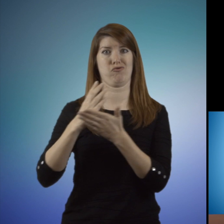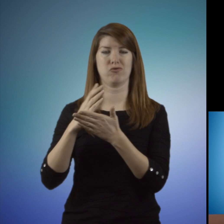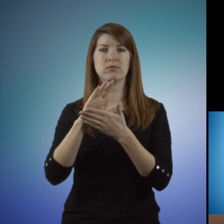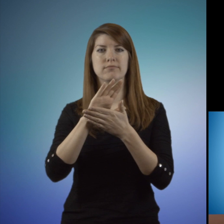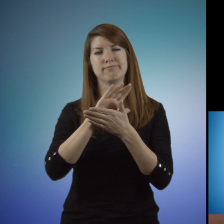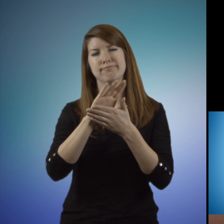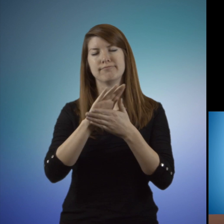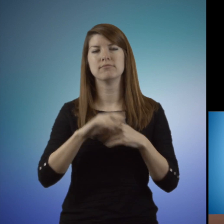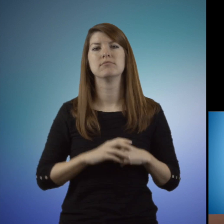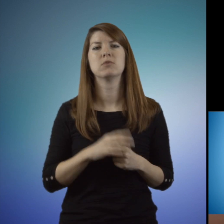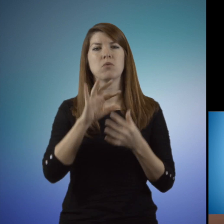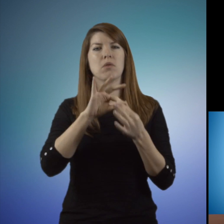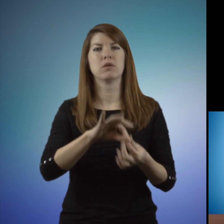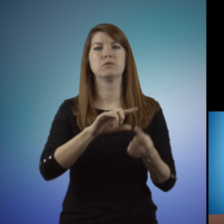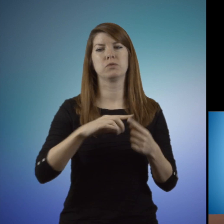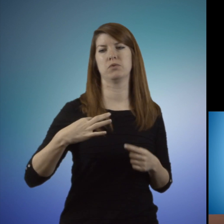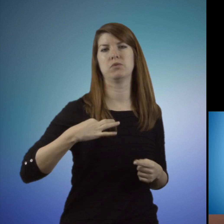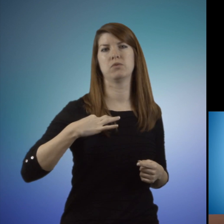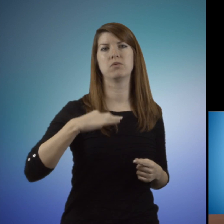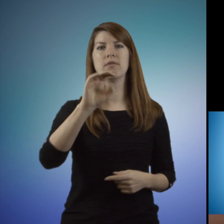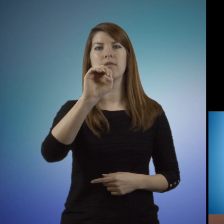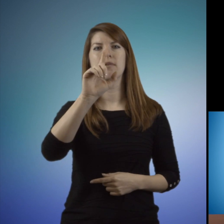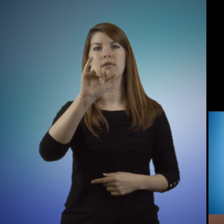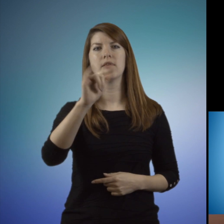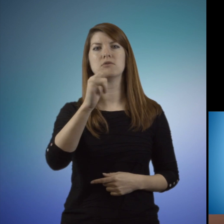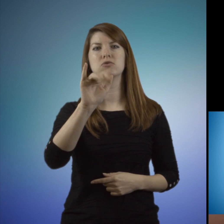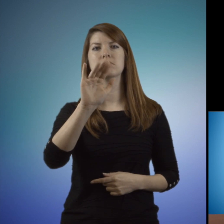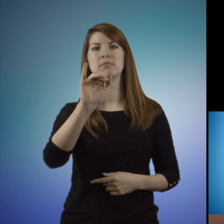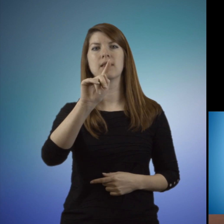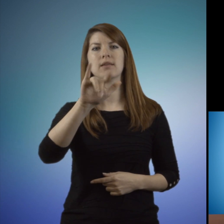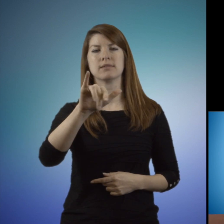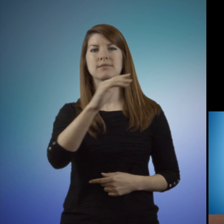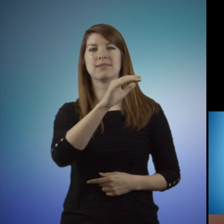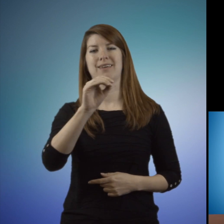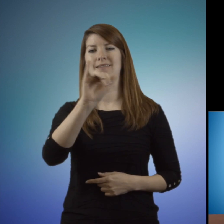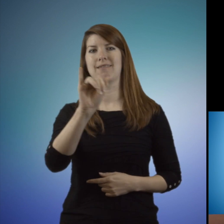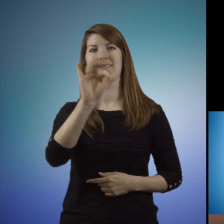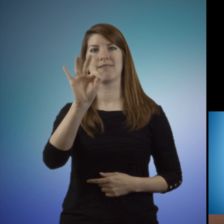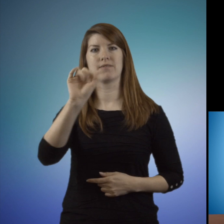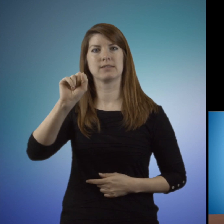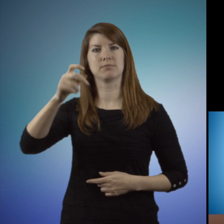And the IFSP of the Individual Family Service Plan as well as transition to school age.